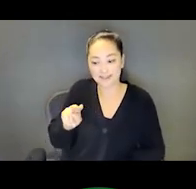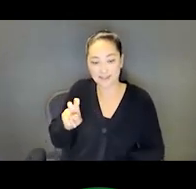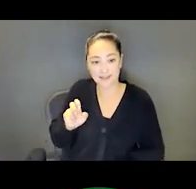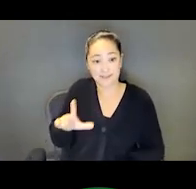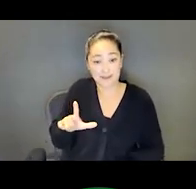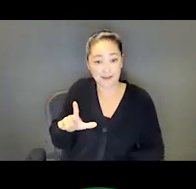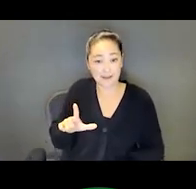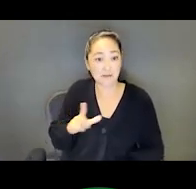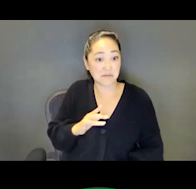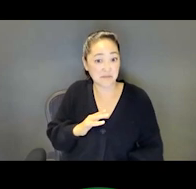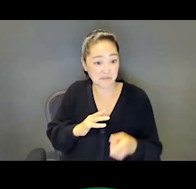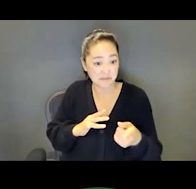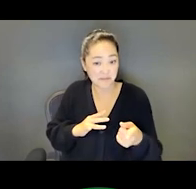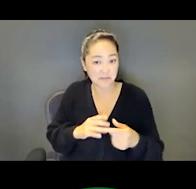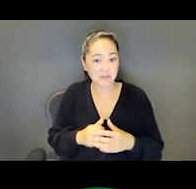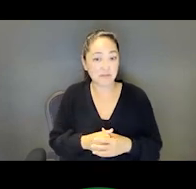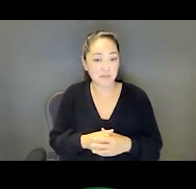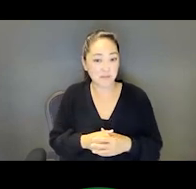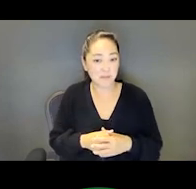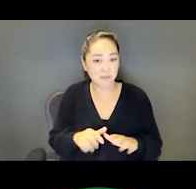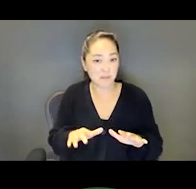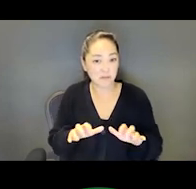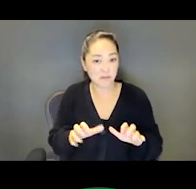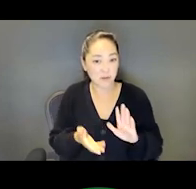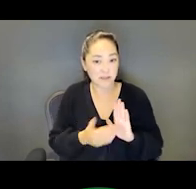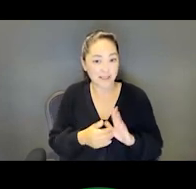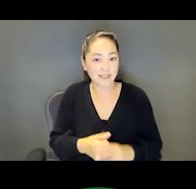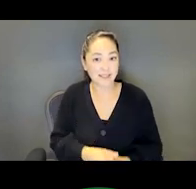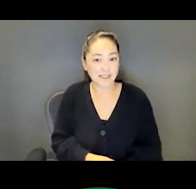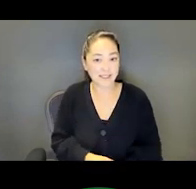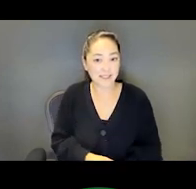You can just roll in with your wheelchair and that way you don't have to transfer into